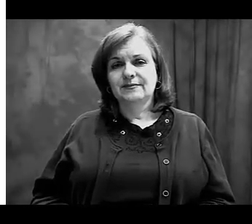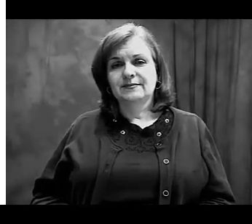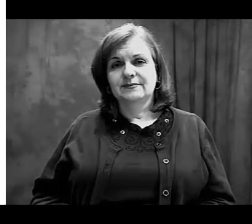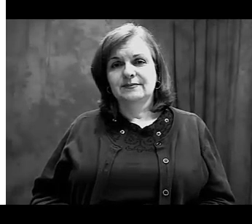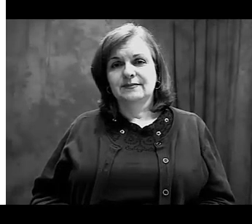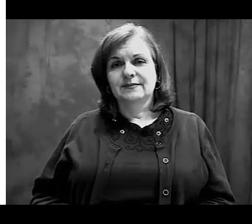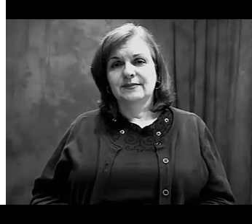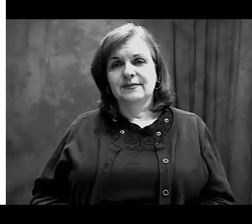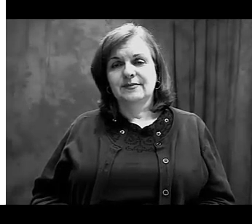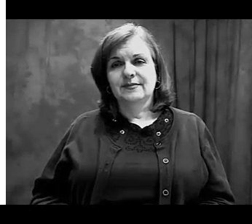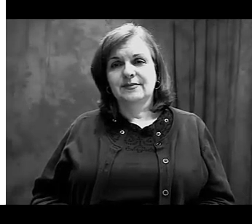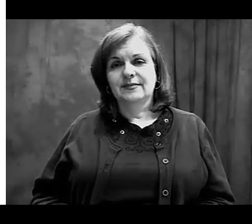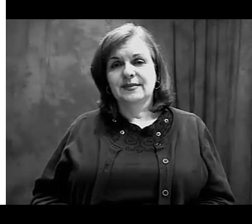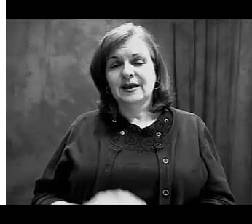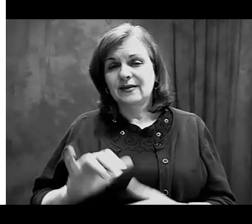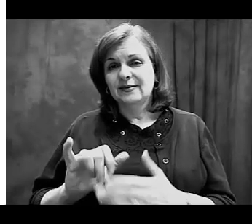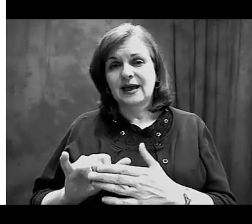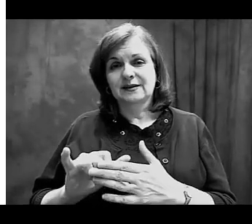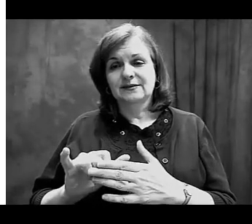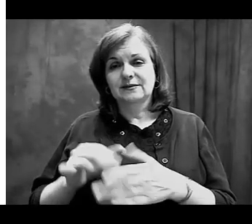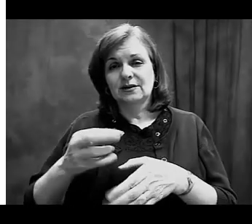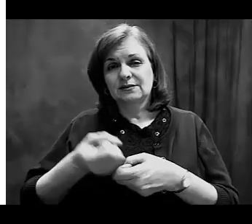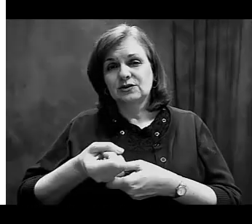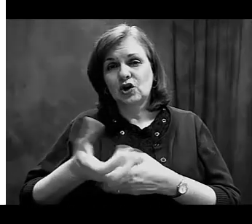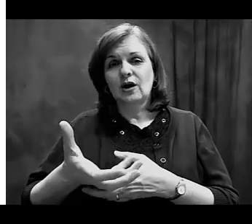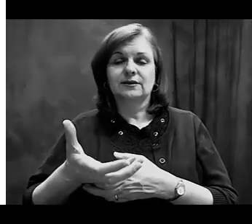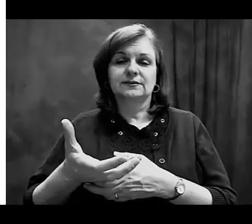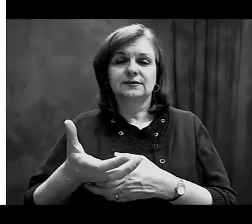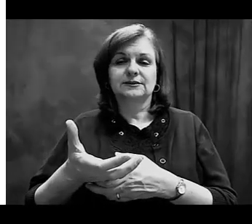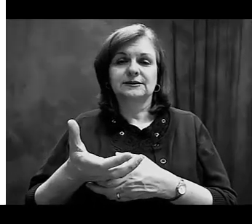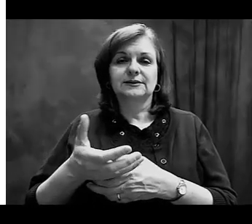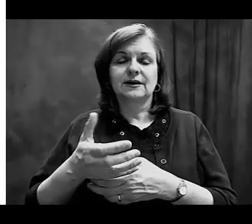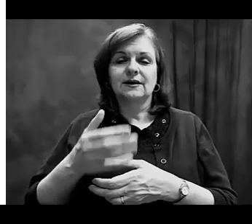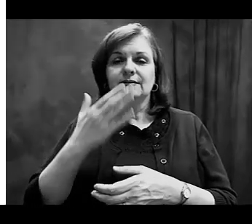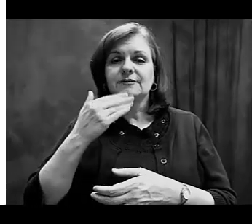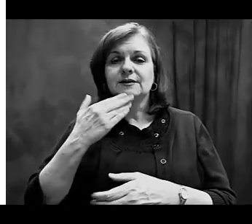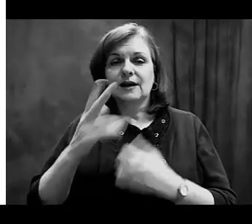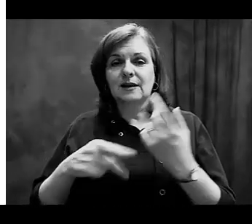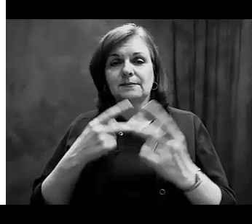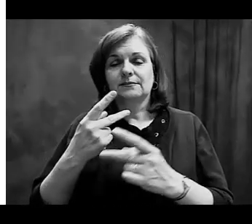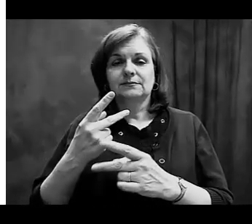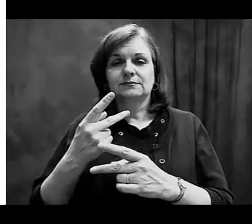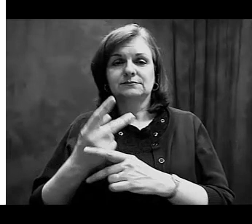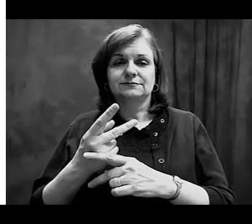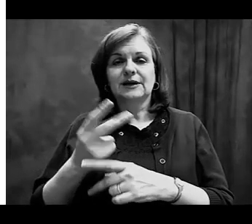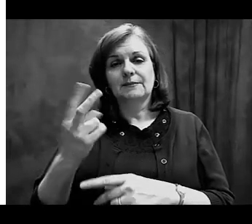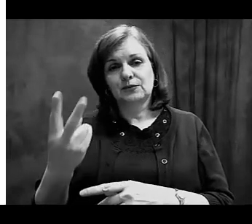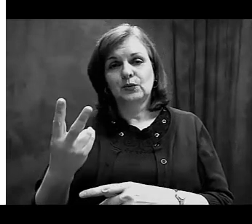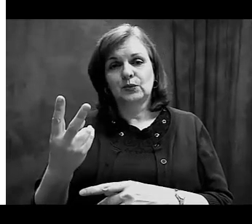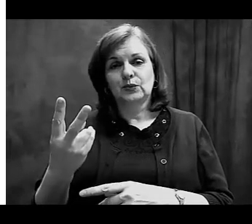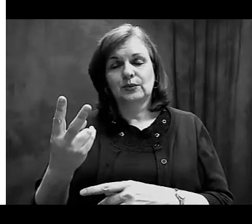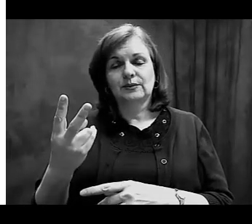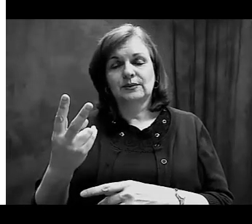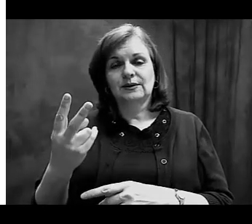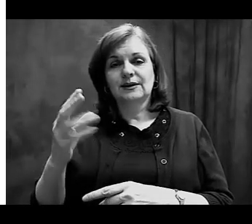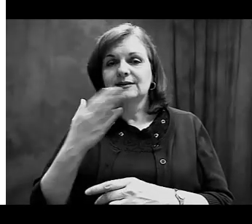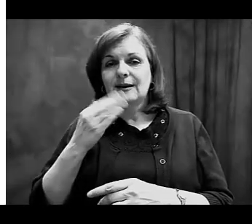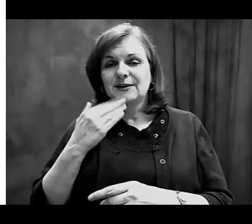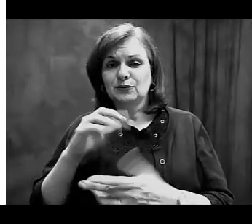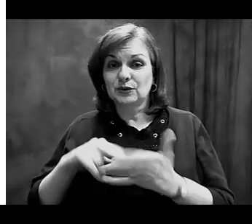and they are directly connecting that to this increased instance of type 2 diabetes in children